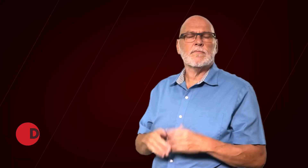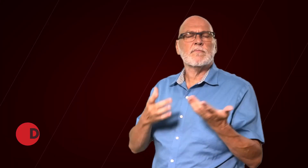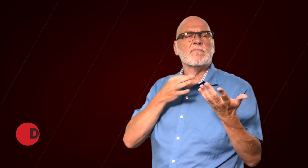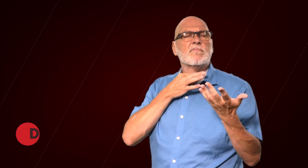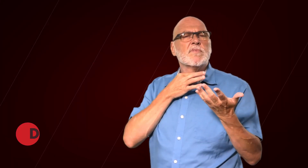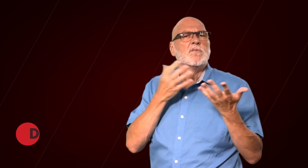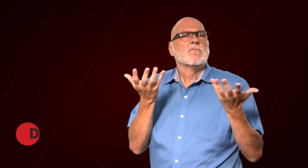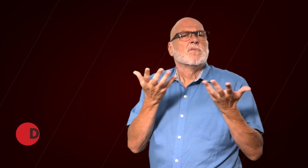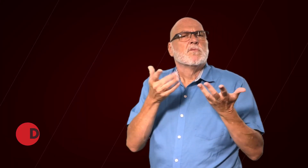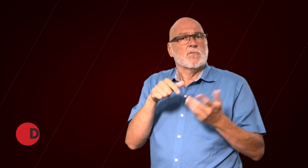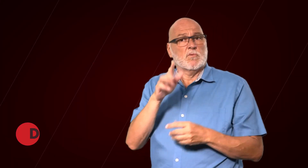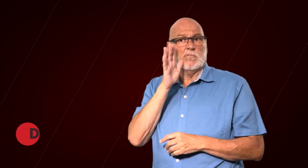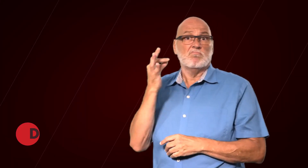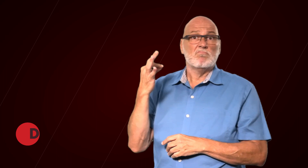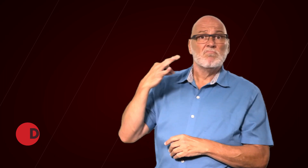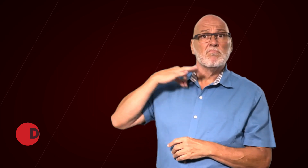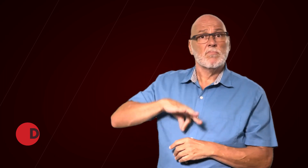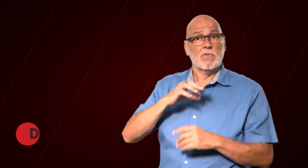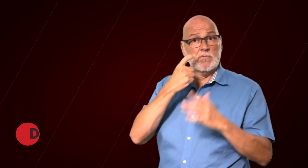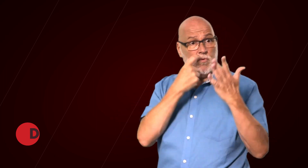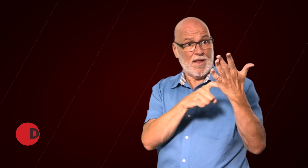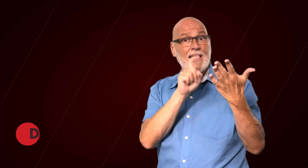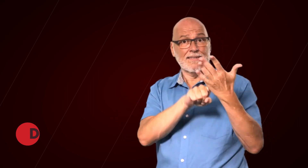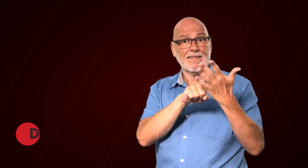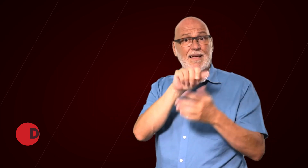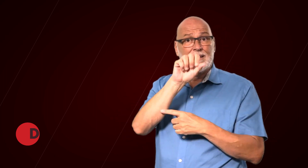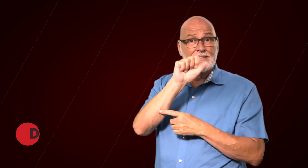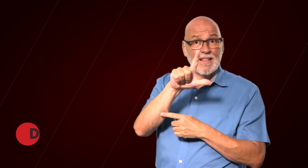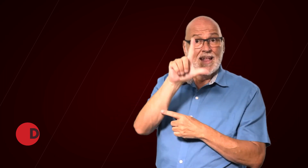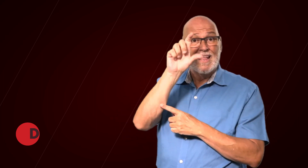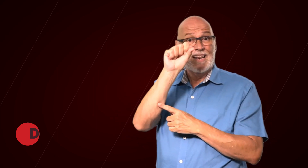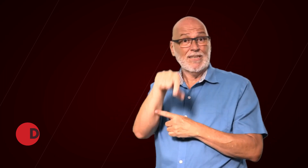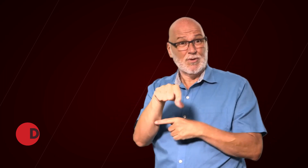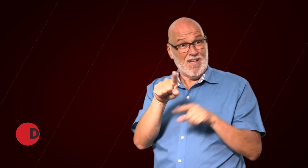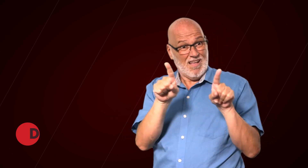[Anselmo]: What would be the benefit of recognising ASL and LSQ